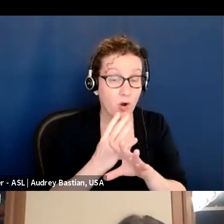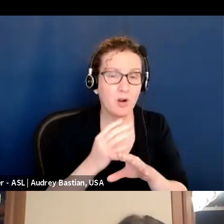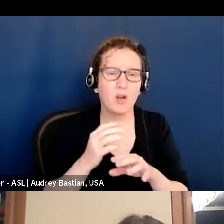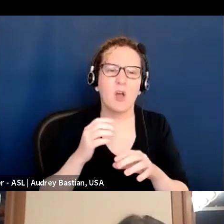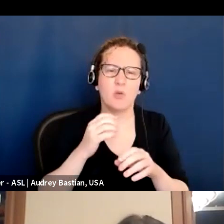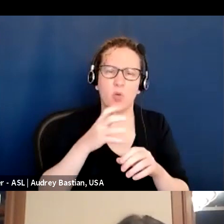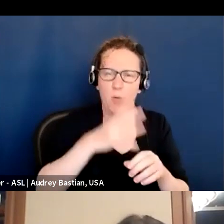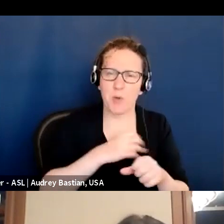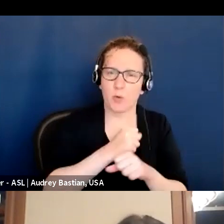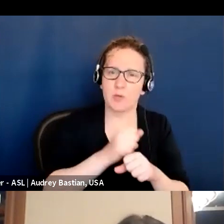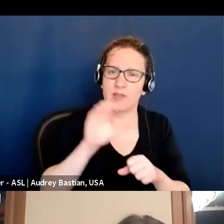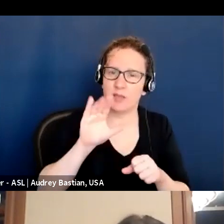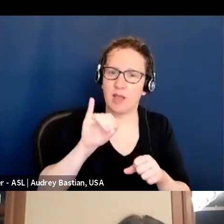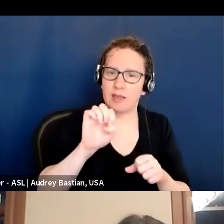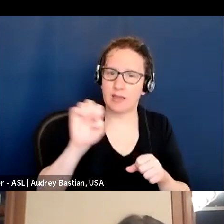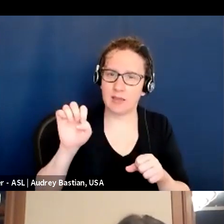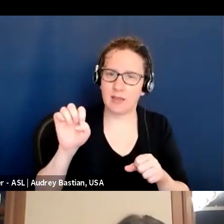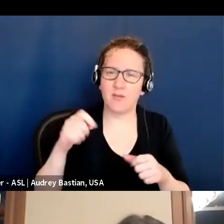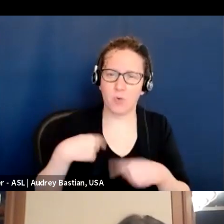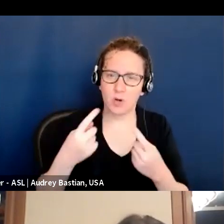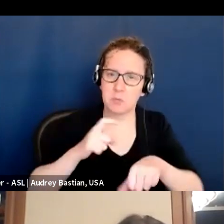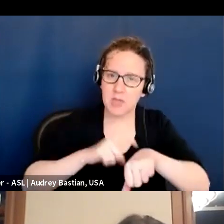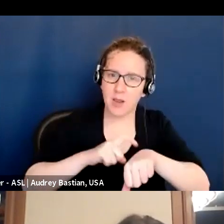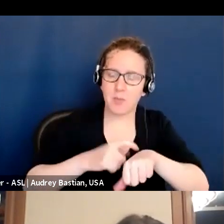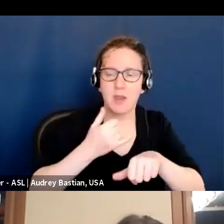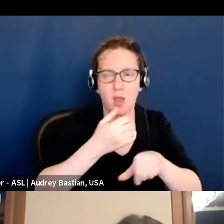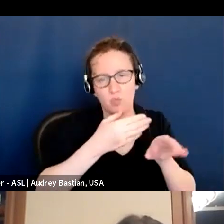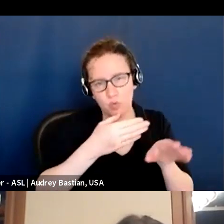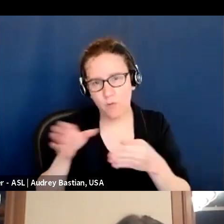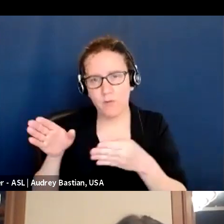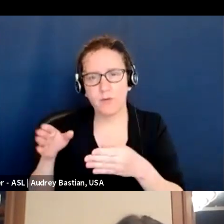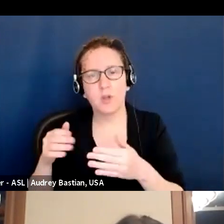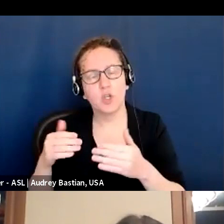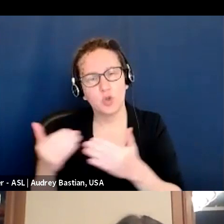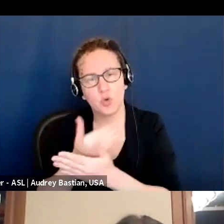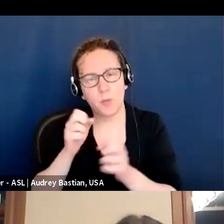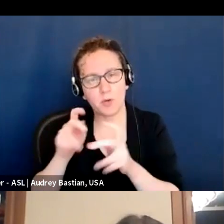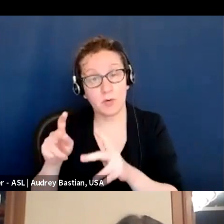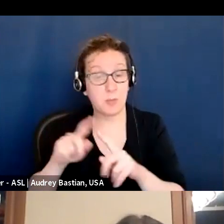and now has moved on to other opportunities. But in her early internship days, she did a